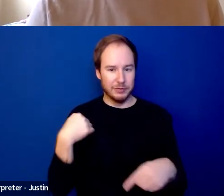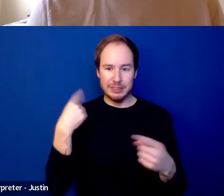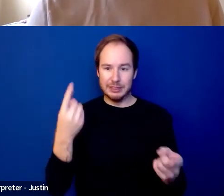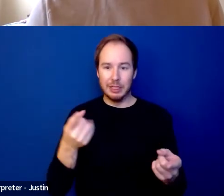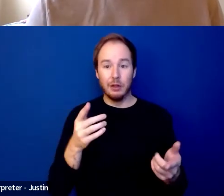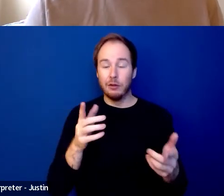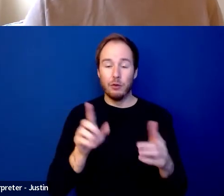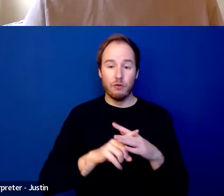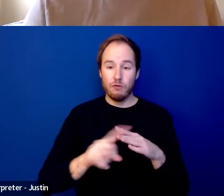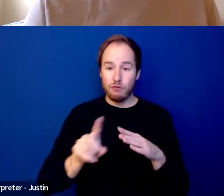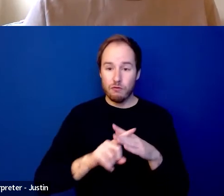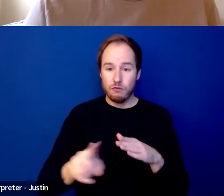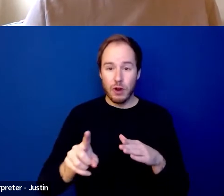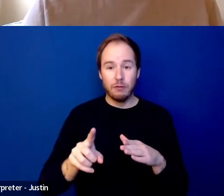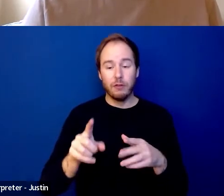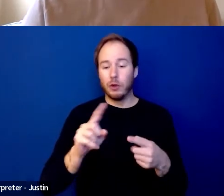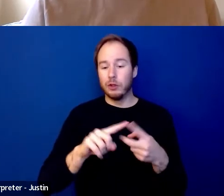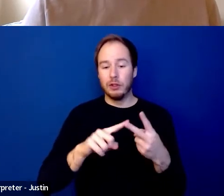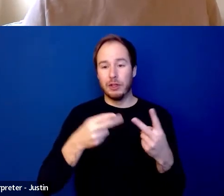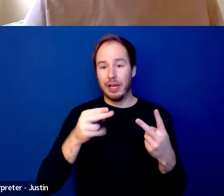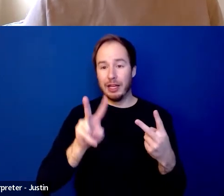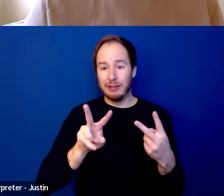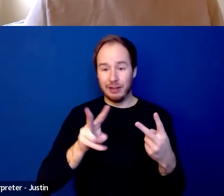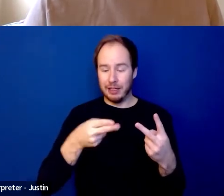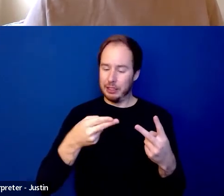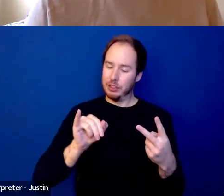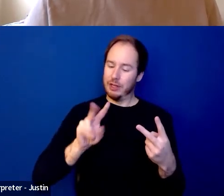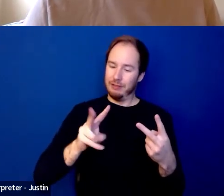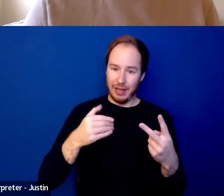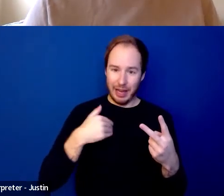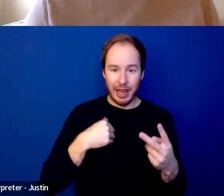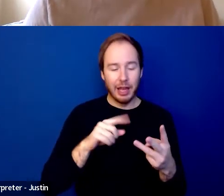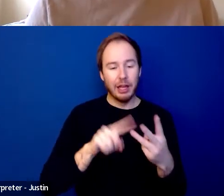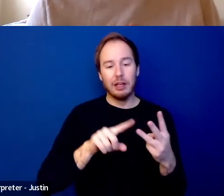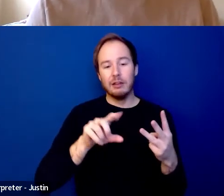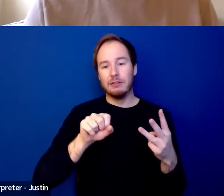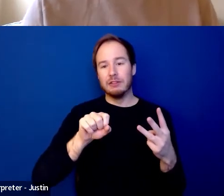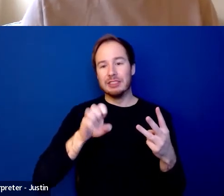people who have HIV, sex workers, people incarcerated,